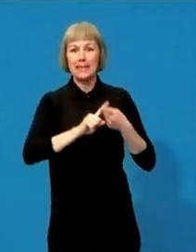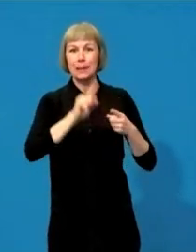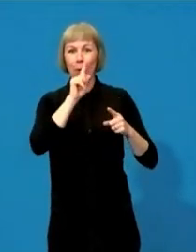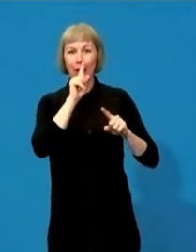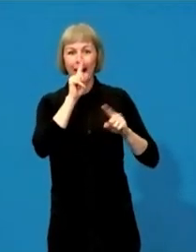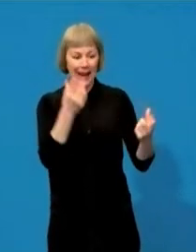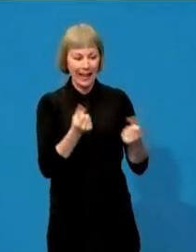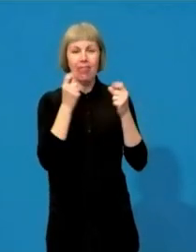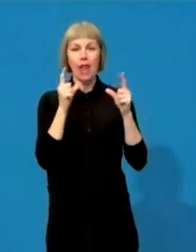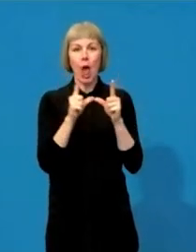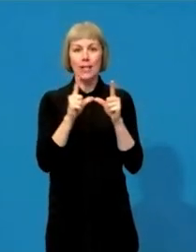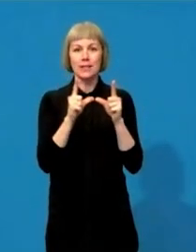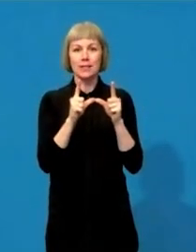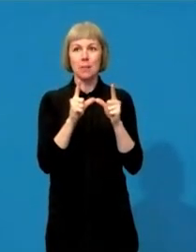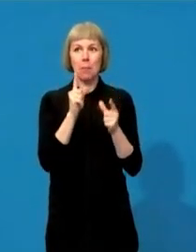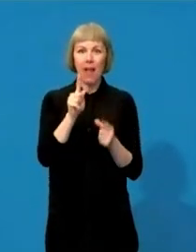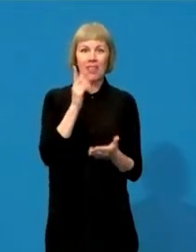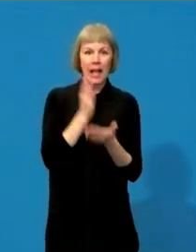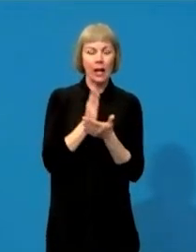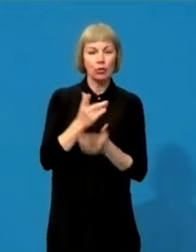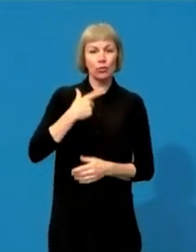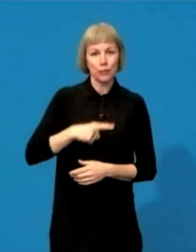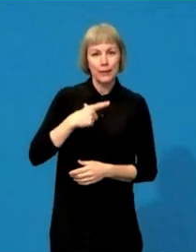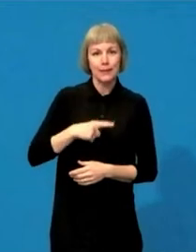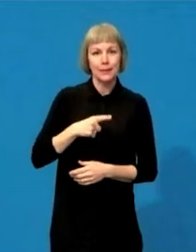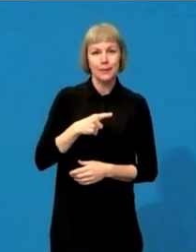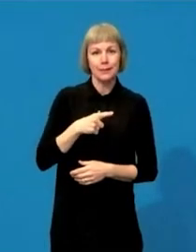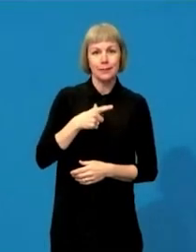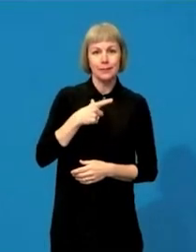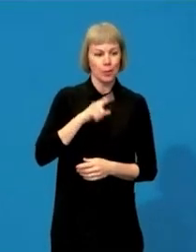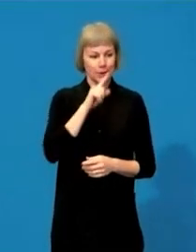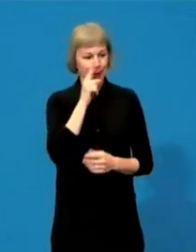And the reasons are the matters that you have described in your evidence.